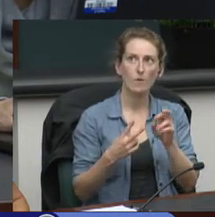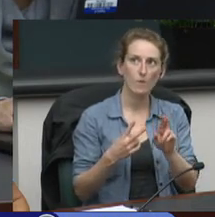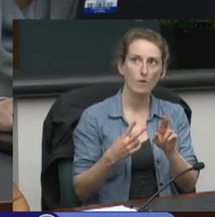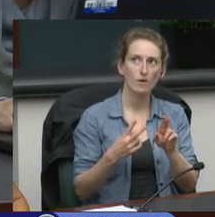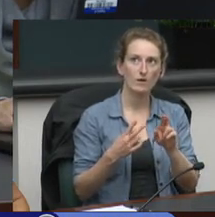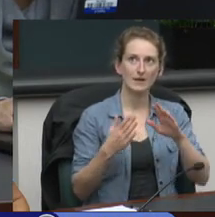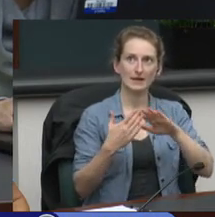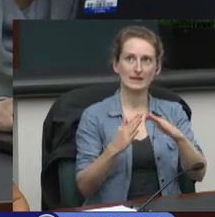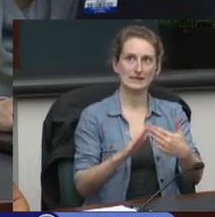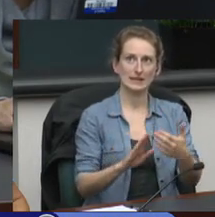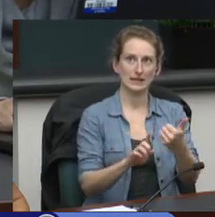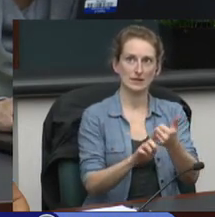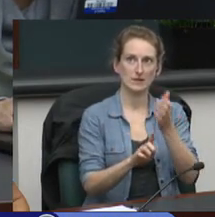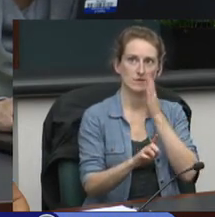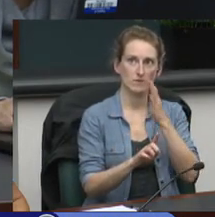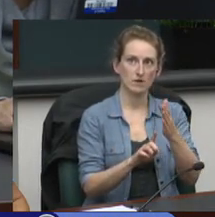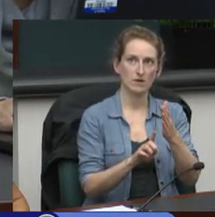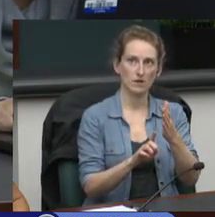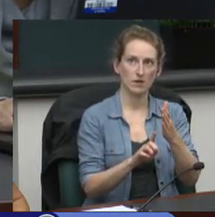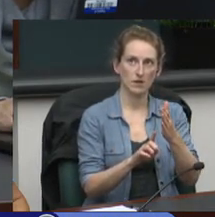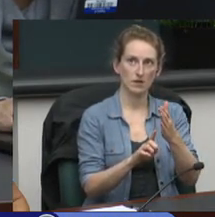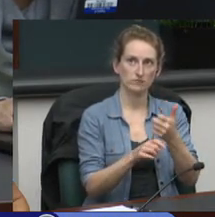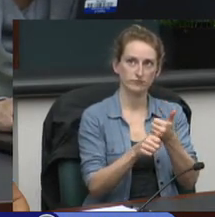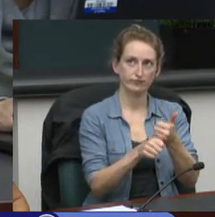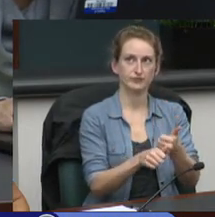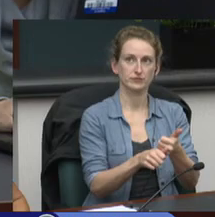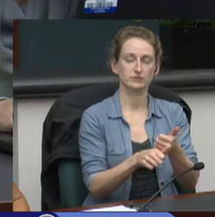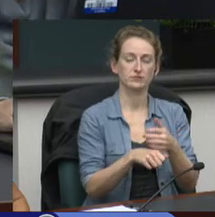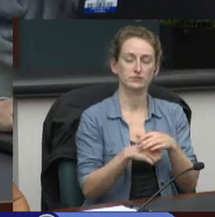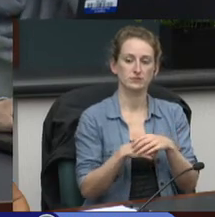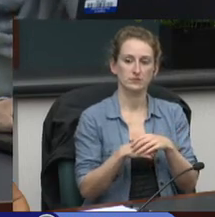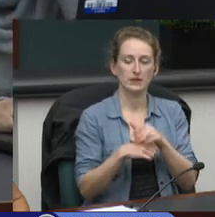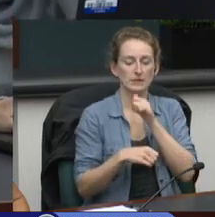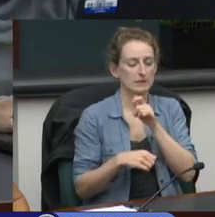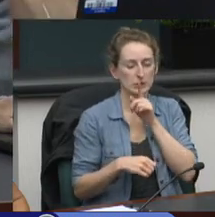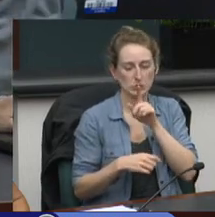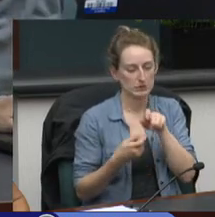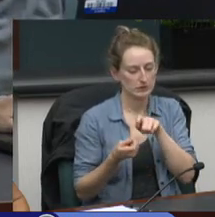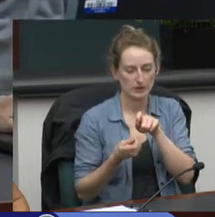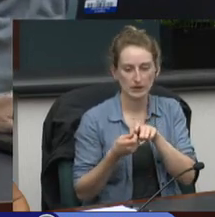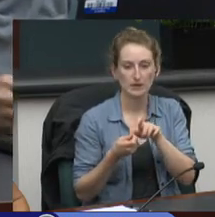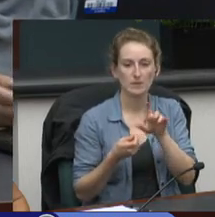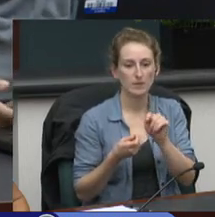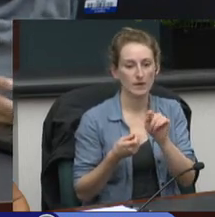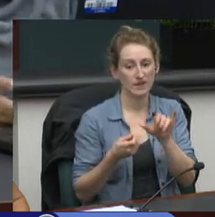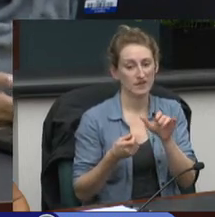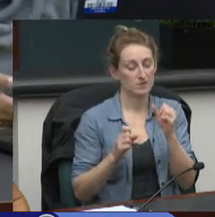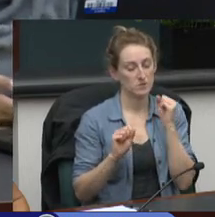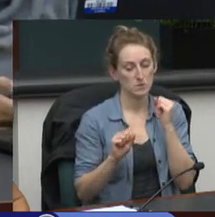language but but there that's been a pretty strong commitment that we'd be